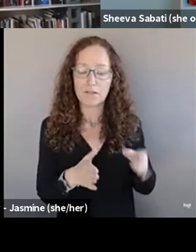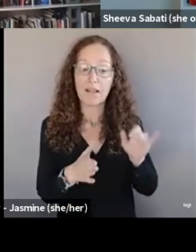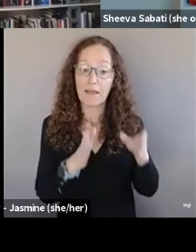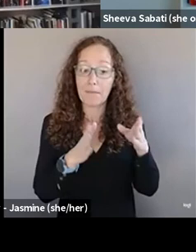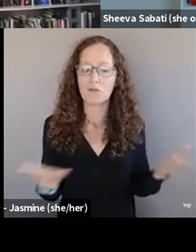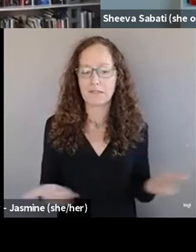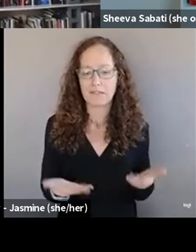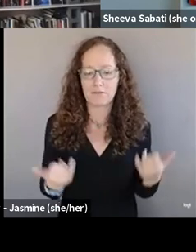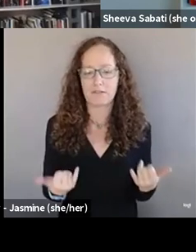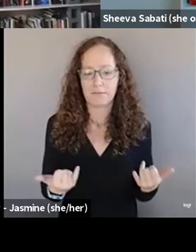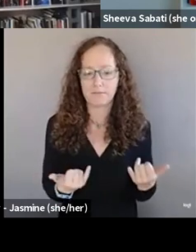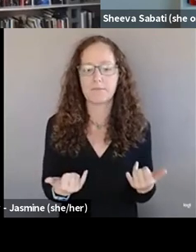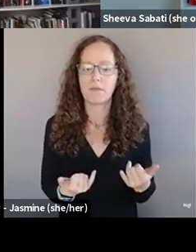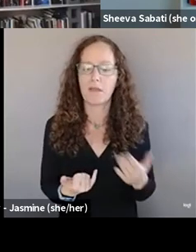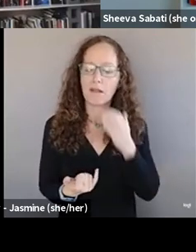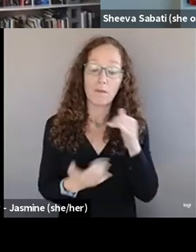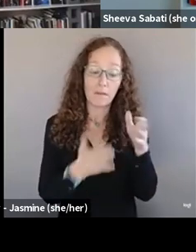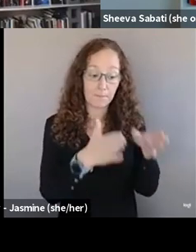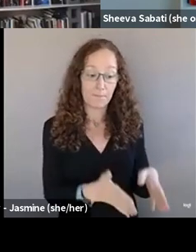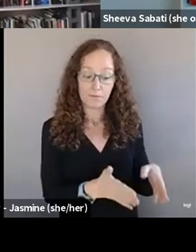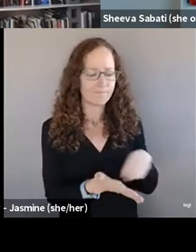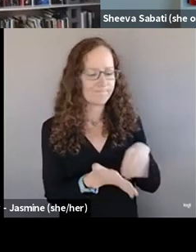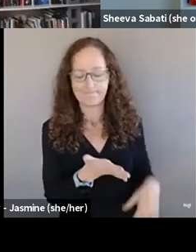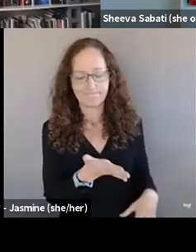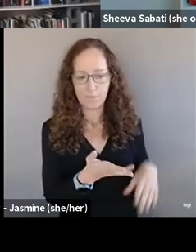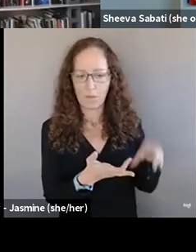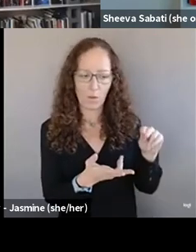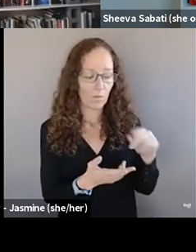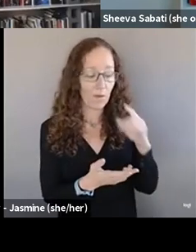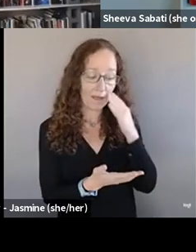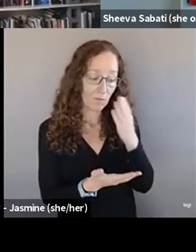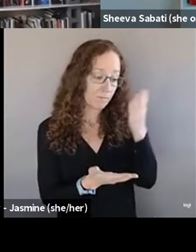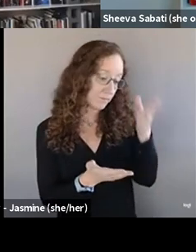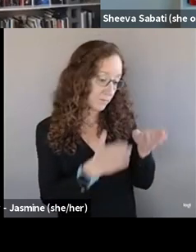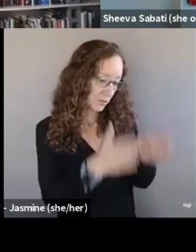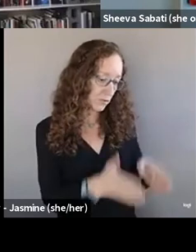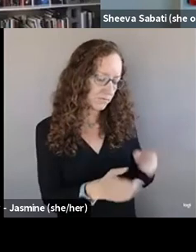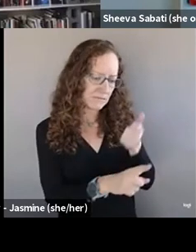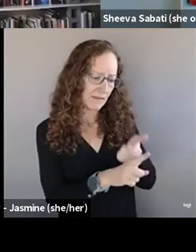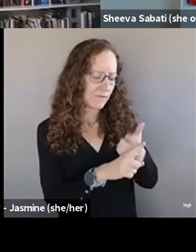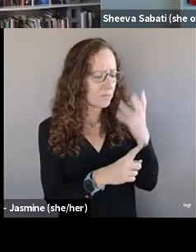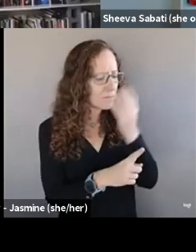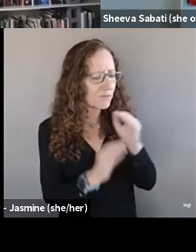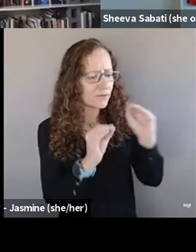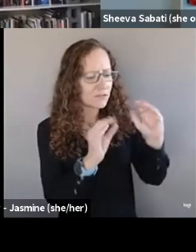student, I know this person as an accomplished beautiful teacher self determined, we don't see each other through